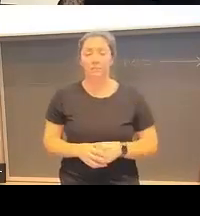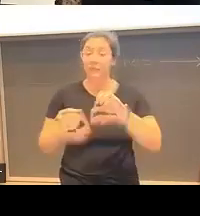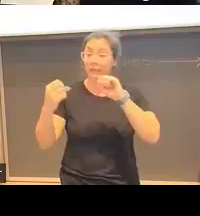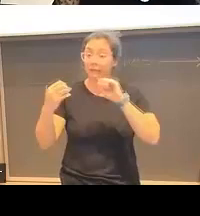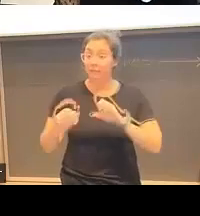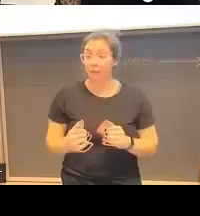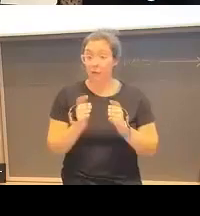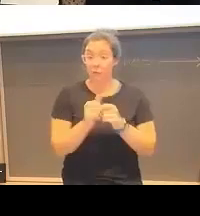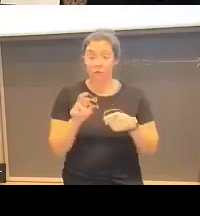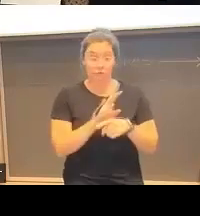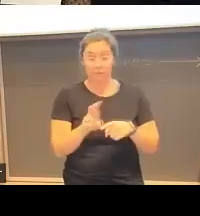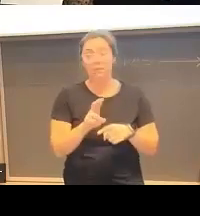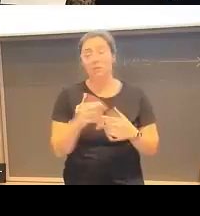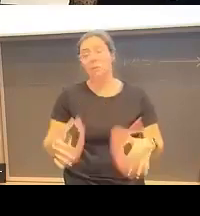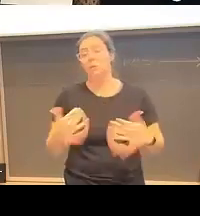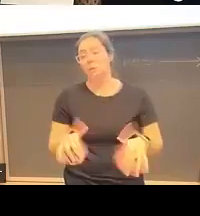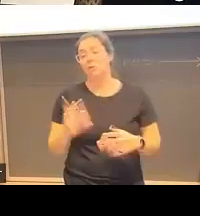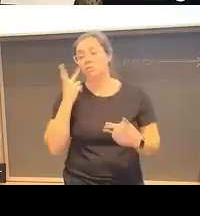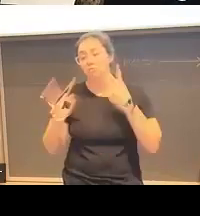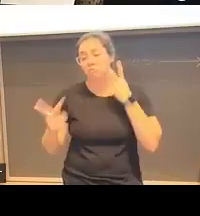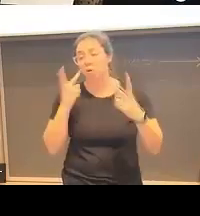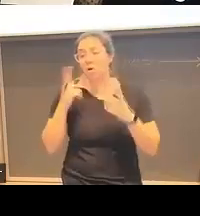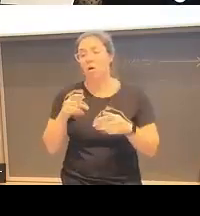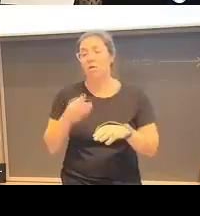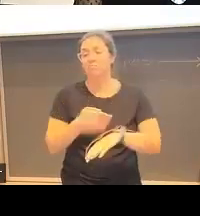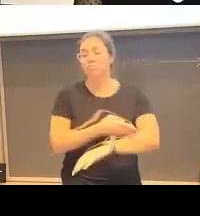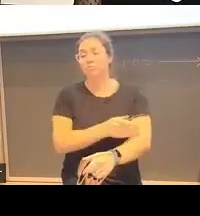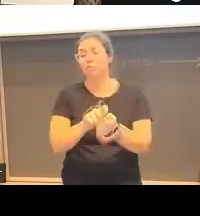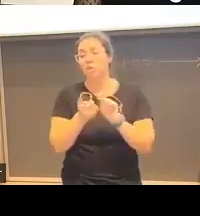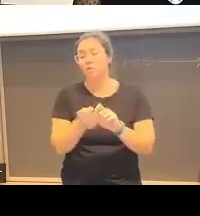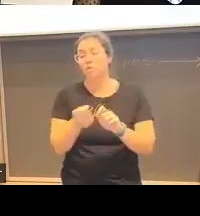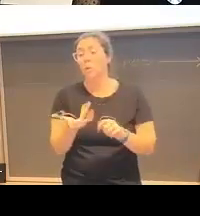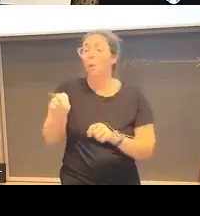revealing about the factors they saw contributing to changes in their own patterns and approaches